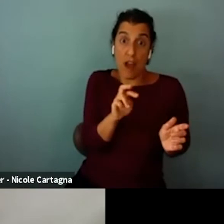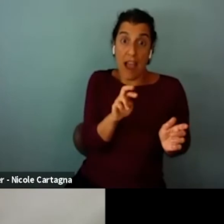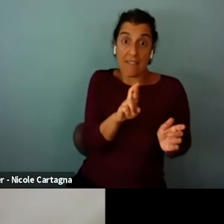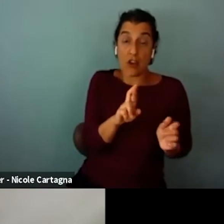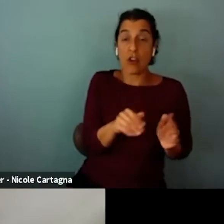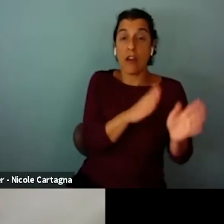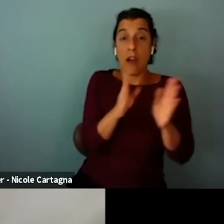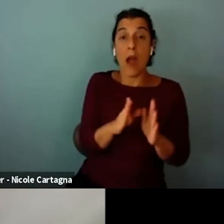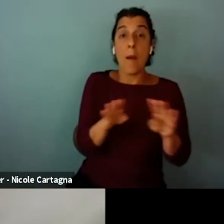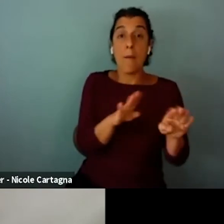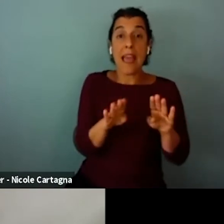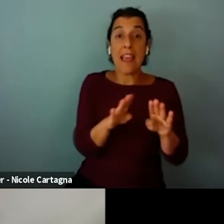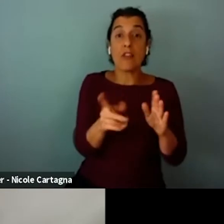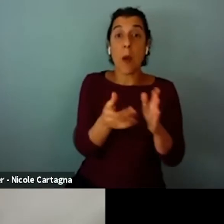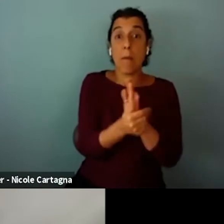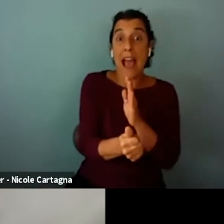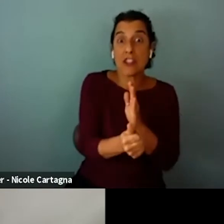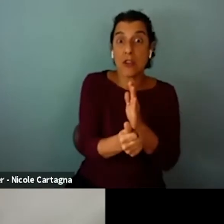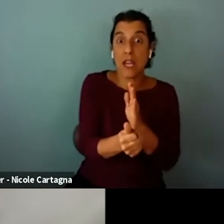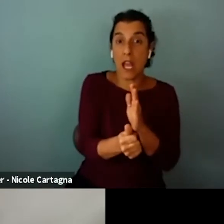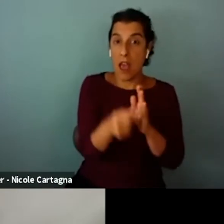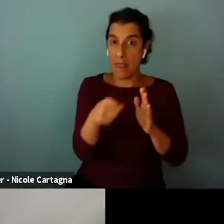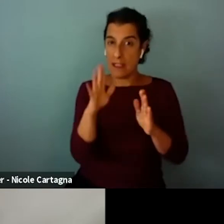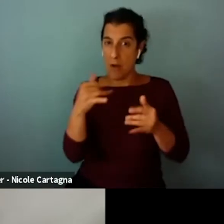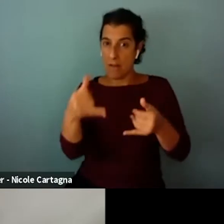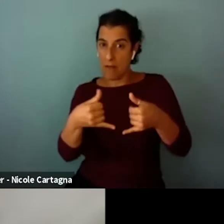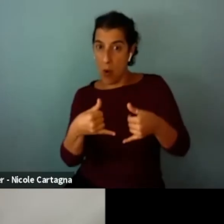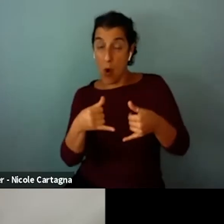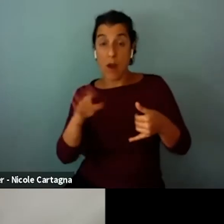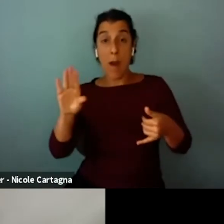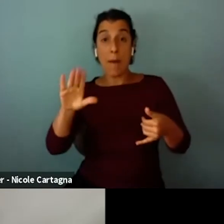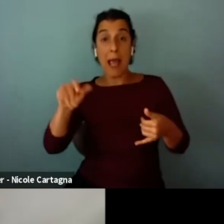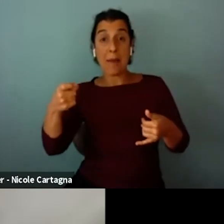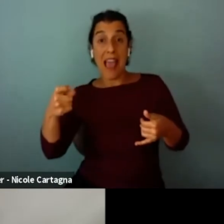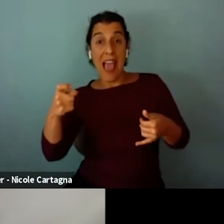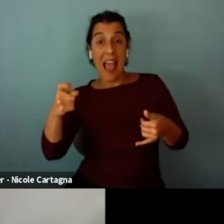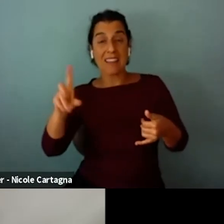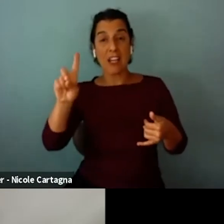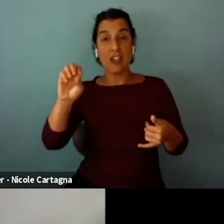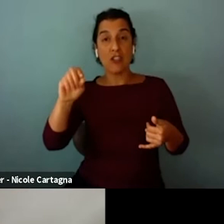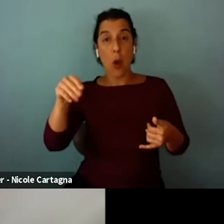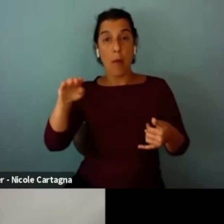gives reward so with with baby x you've got things like the dopamine system which is